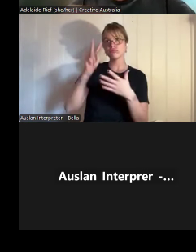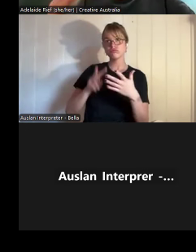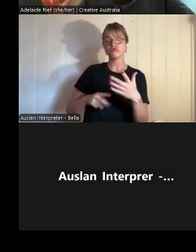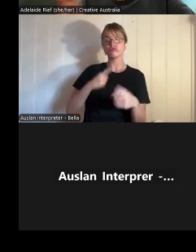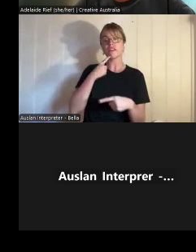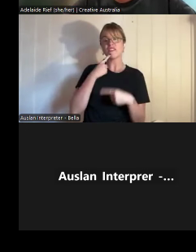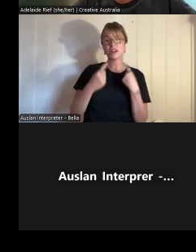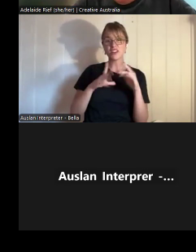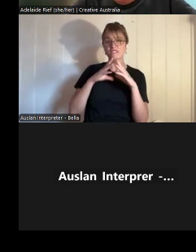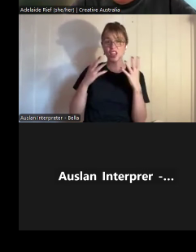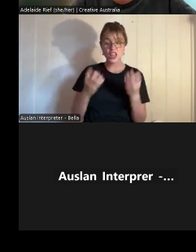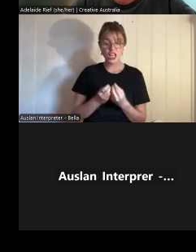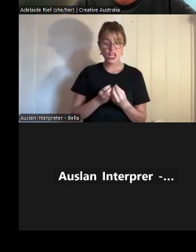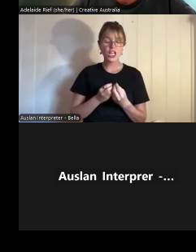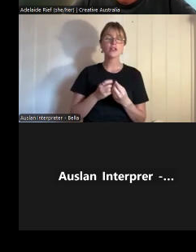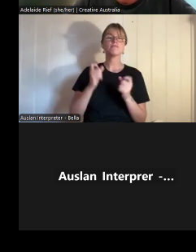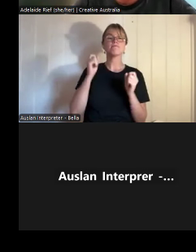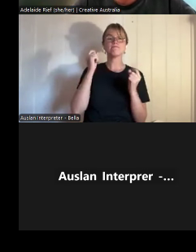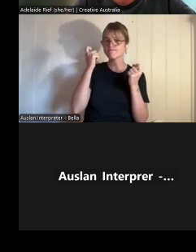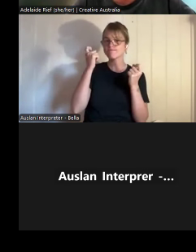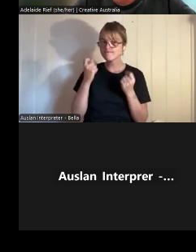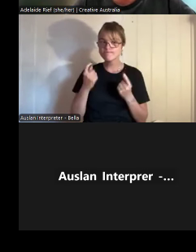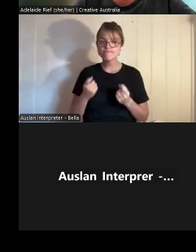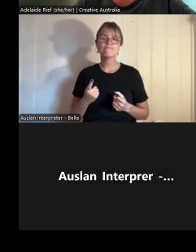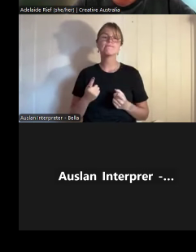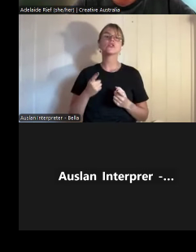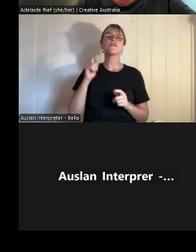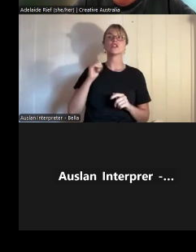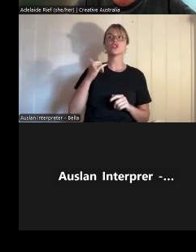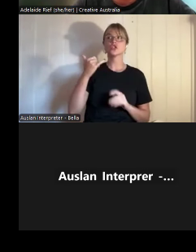you've listened to this webinar, you've called your training providers and you've had a think